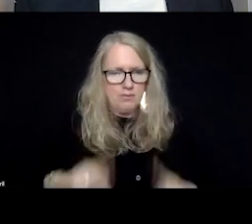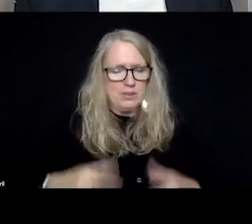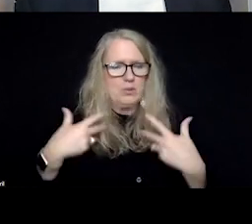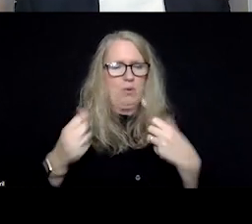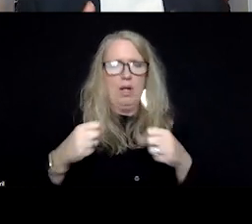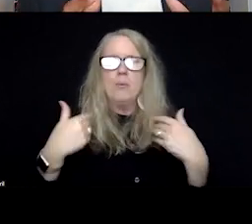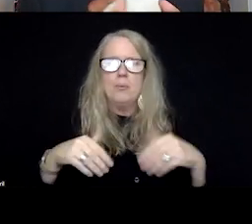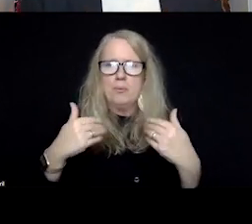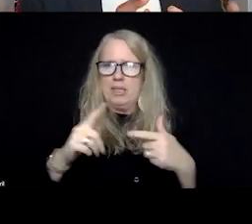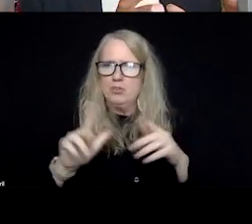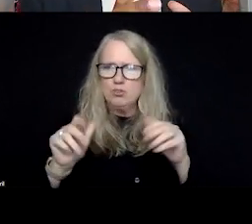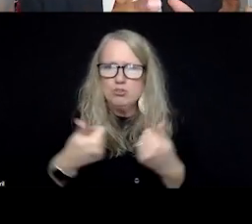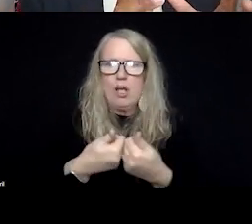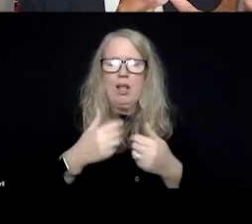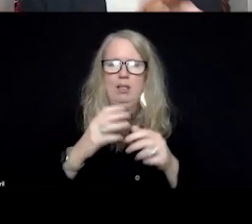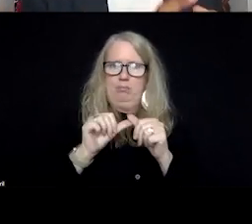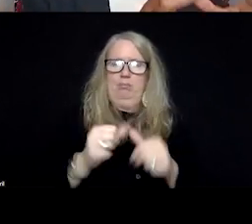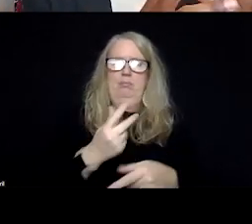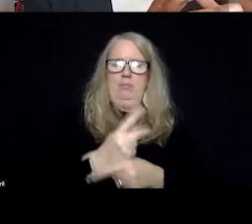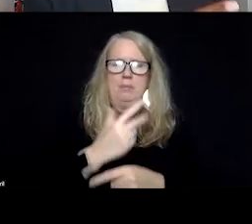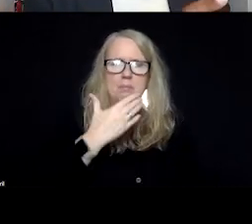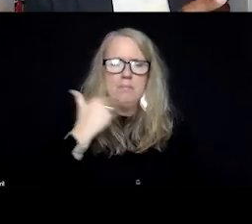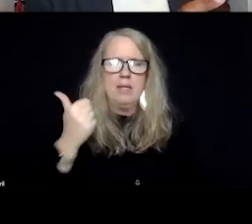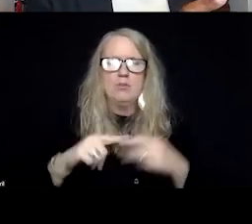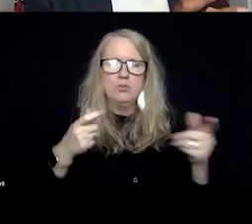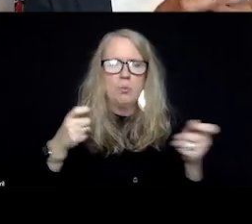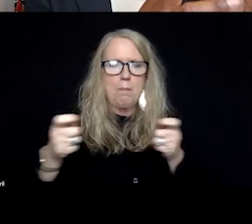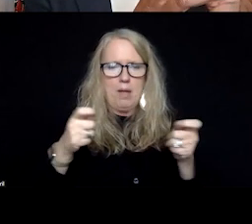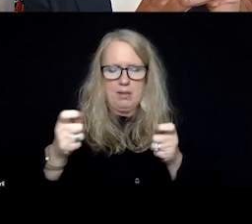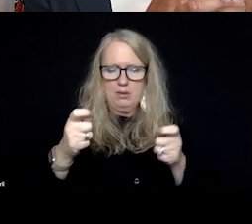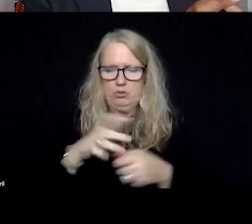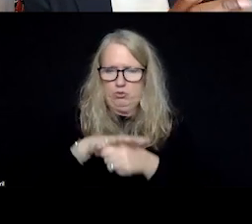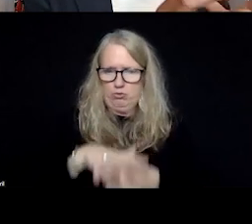AND IF WE CAN BETTER MANAGE THEIR STRESS, WE CAN REDUCE THE